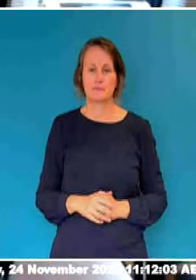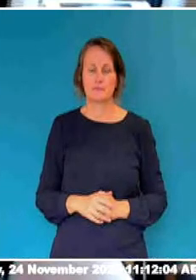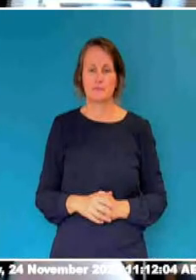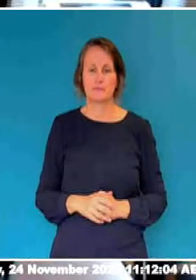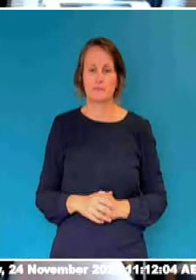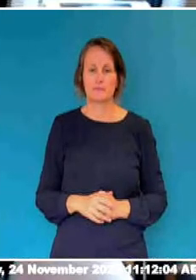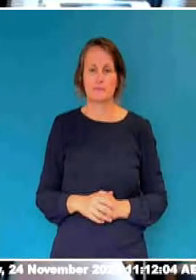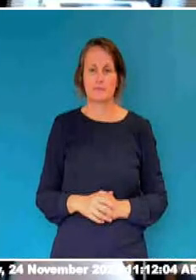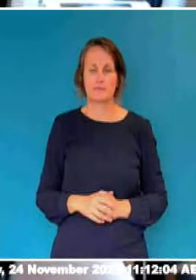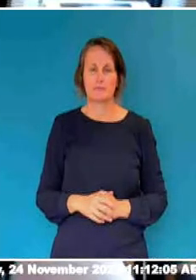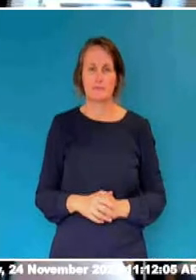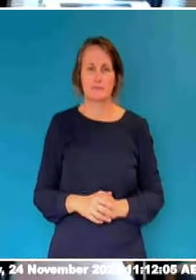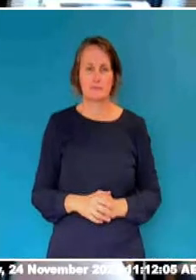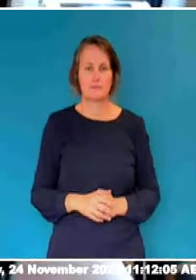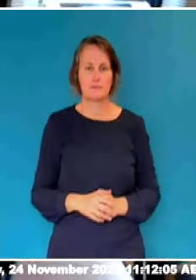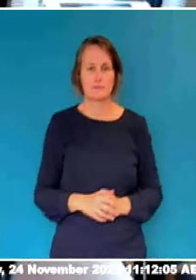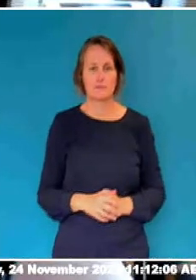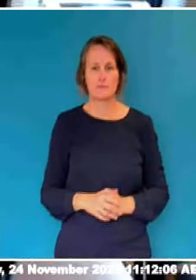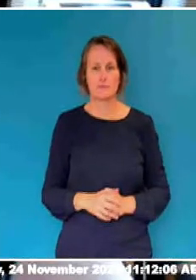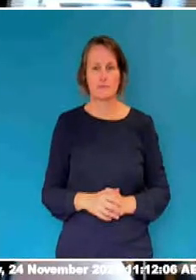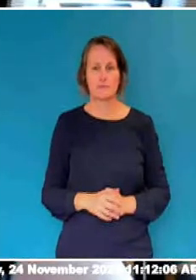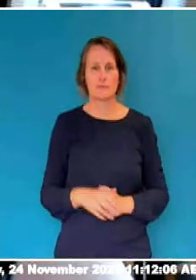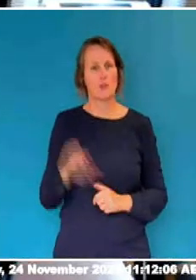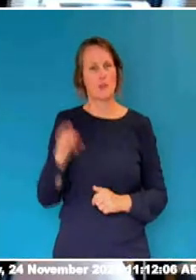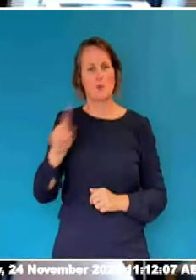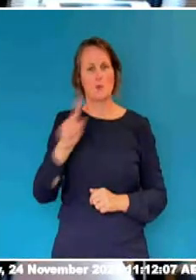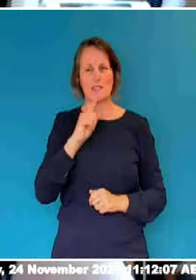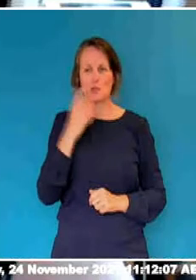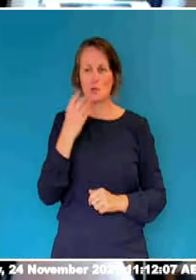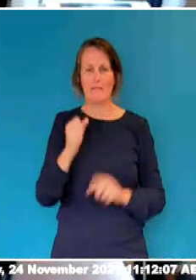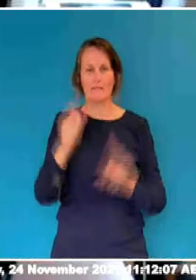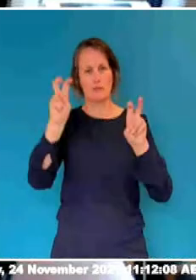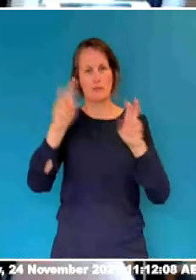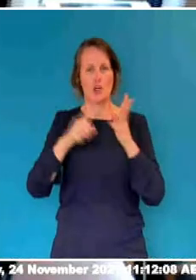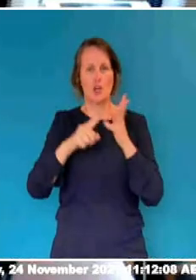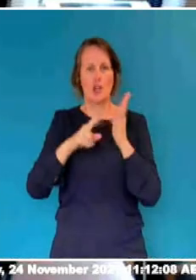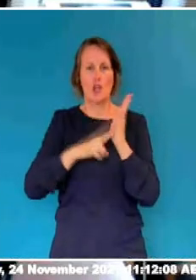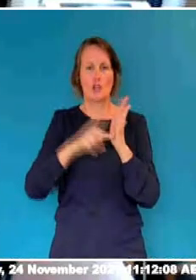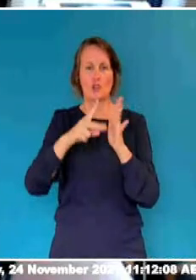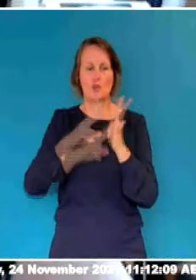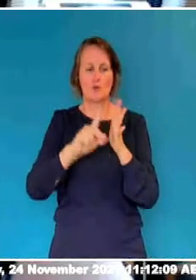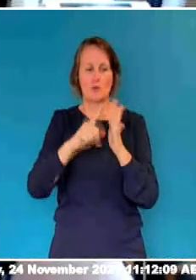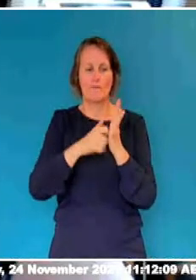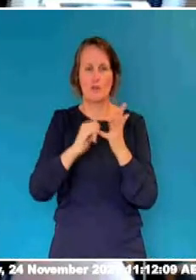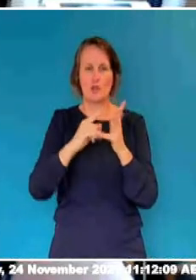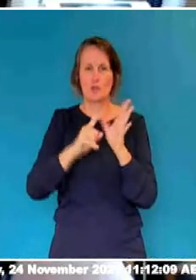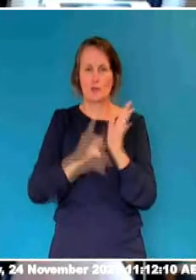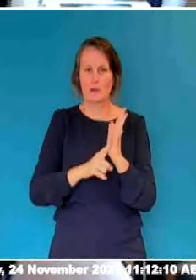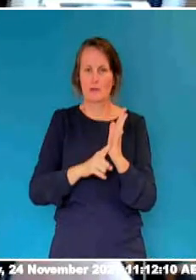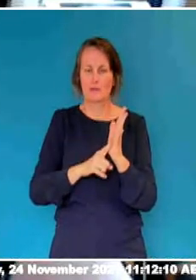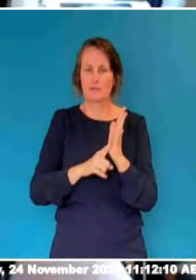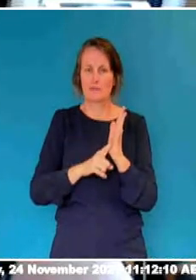Marshall, a universal approach to adjustments to complement the individual.